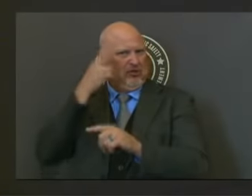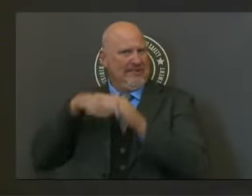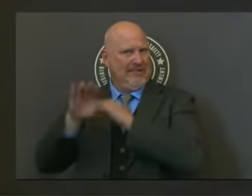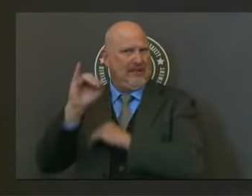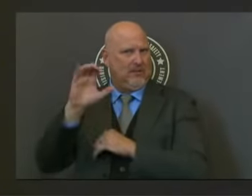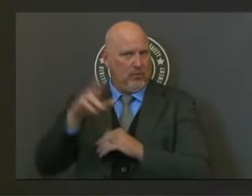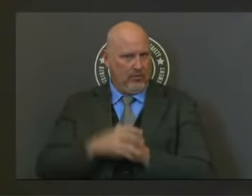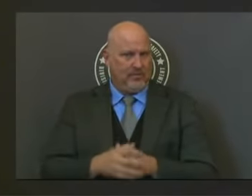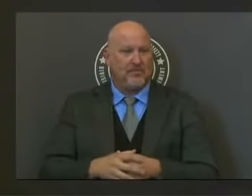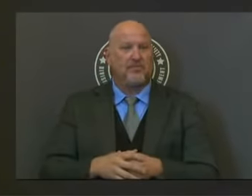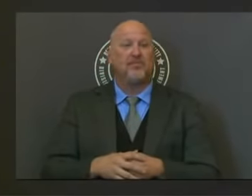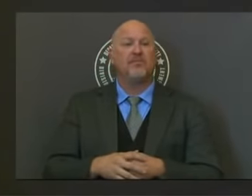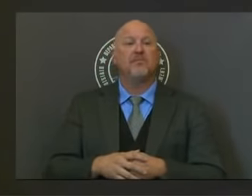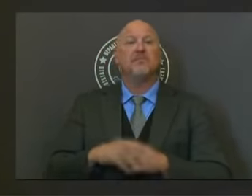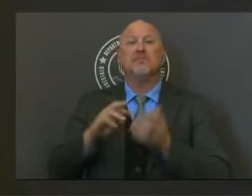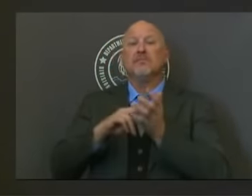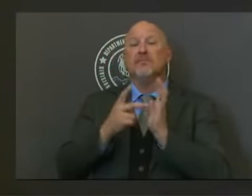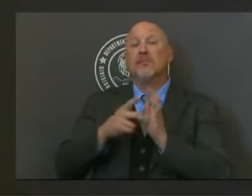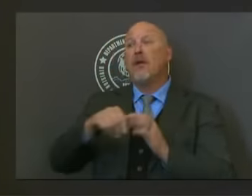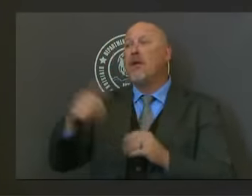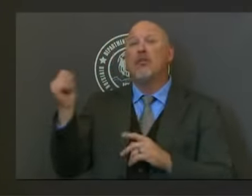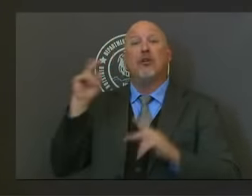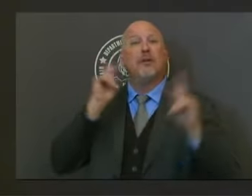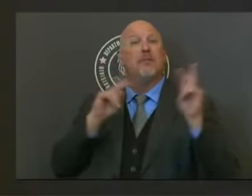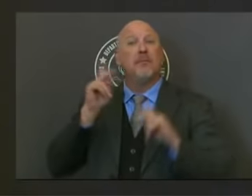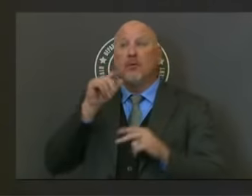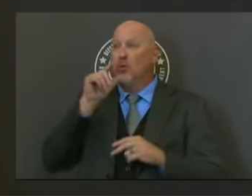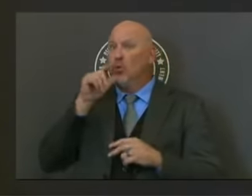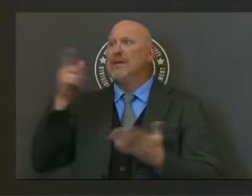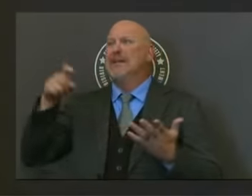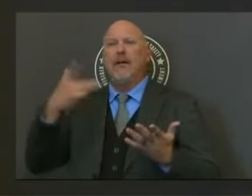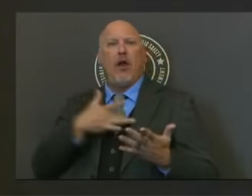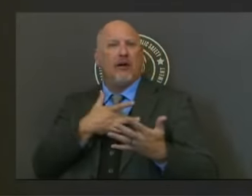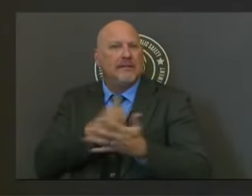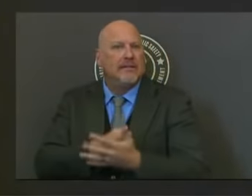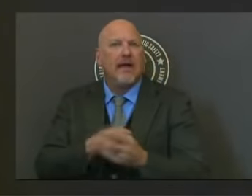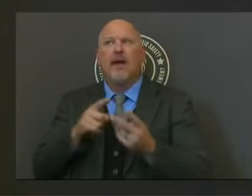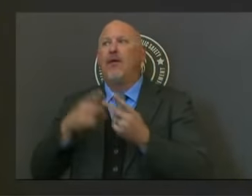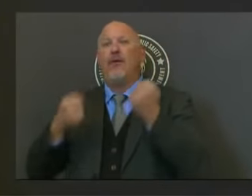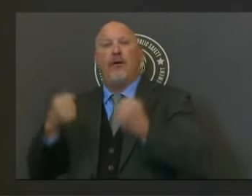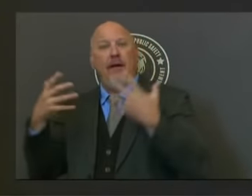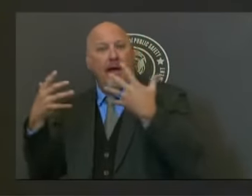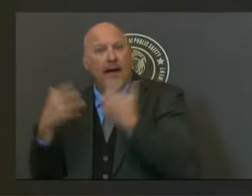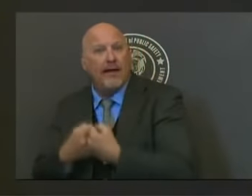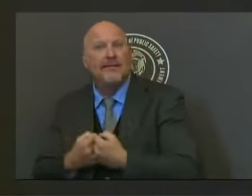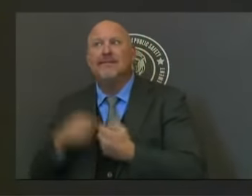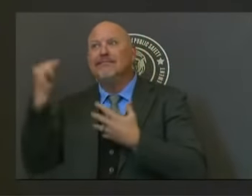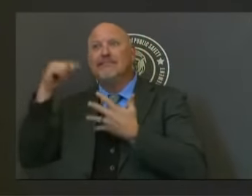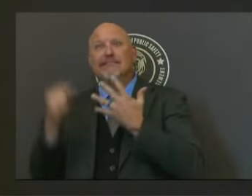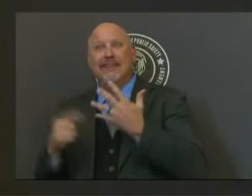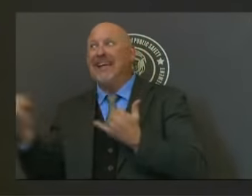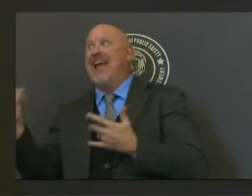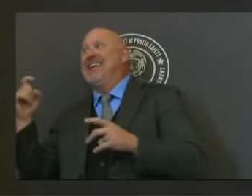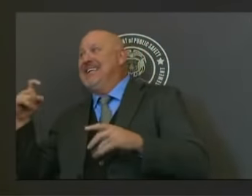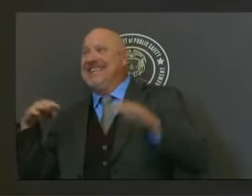ICU treatment and care whether they've been in an